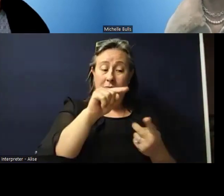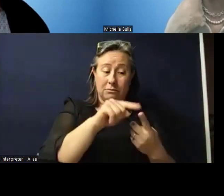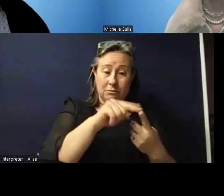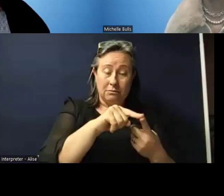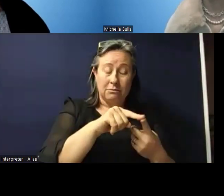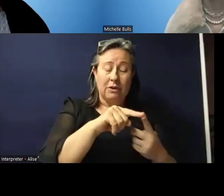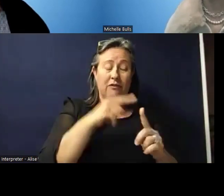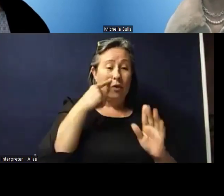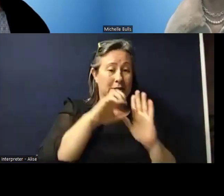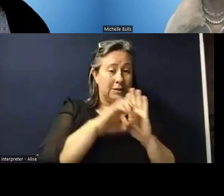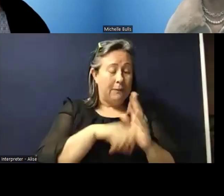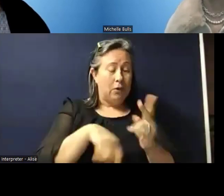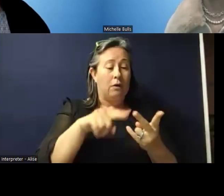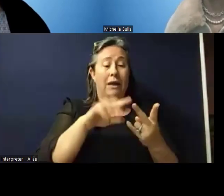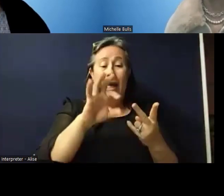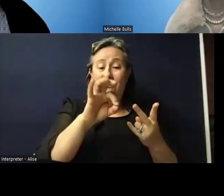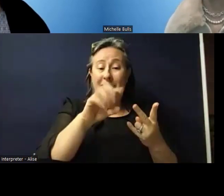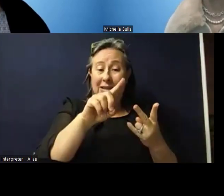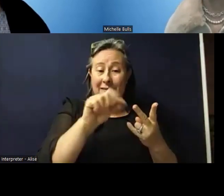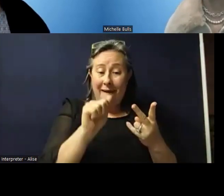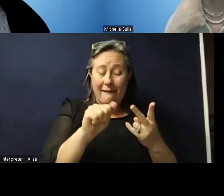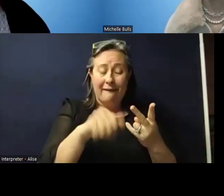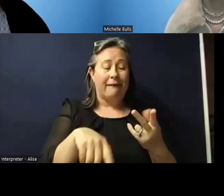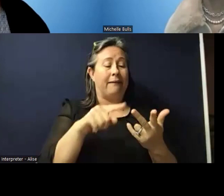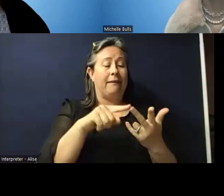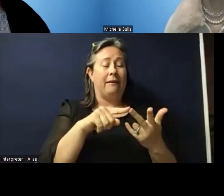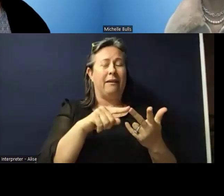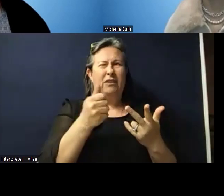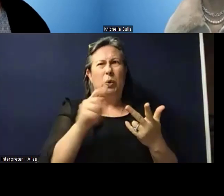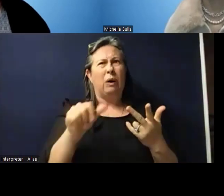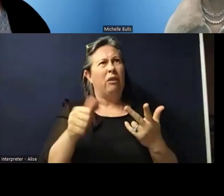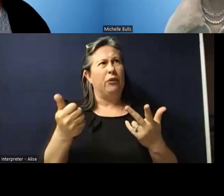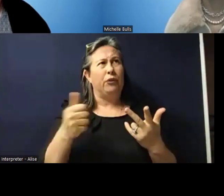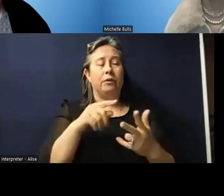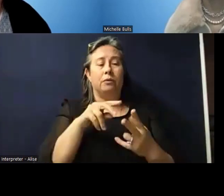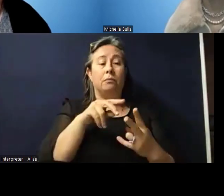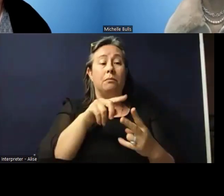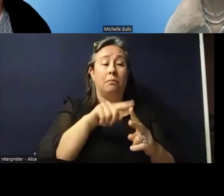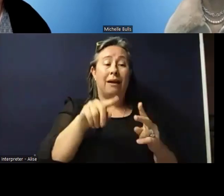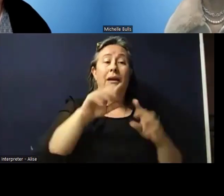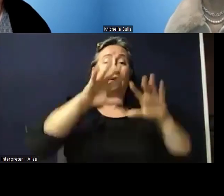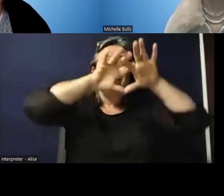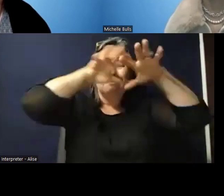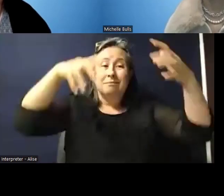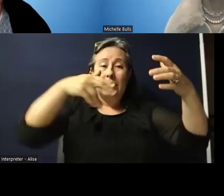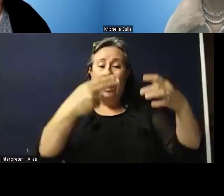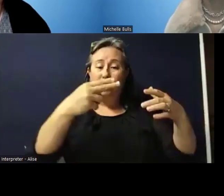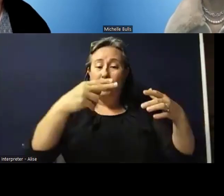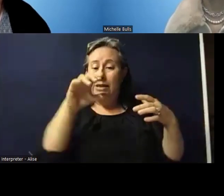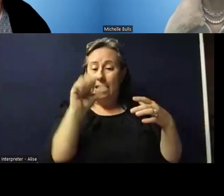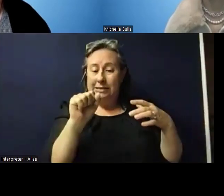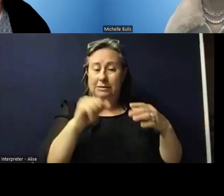and the FDA and a few others like those. But it's HHS funding thresholds of 750,000.